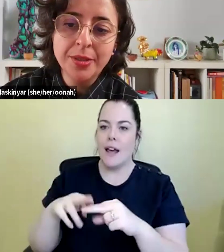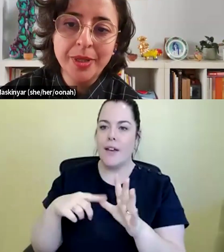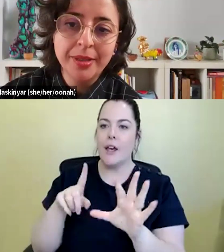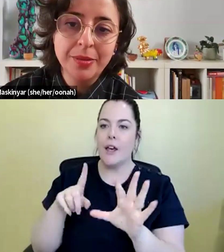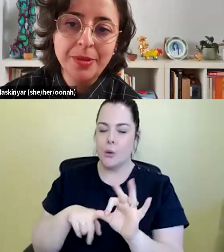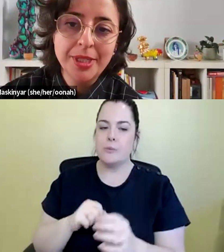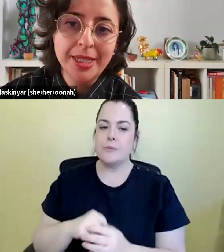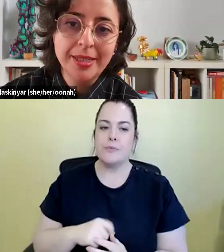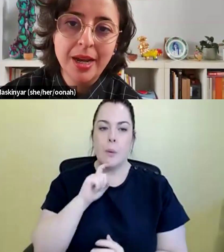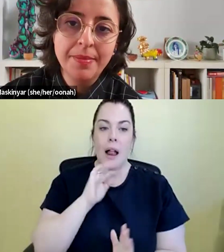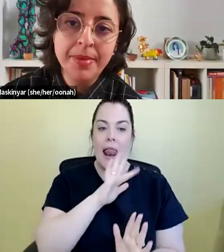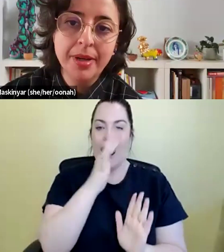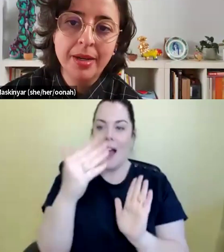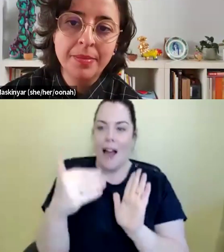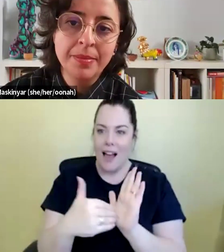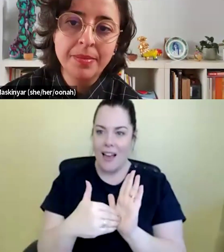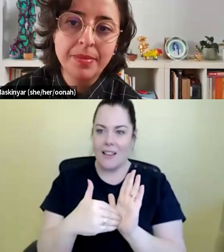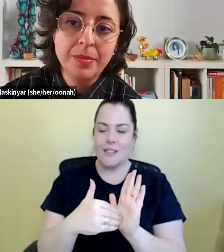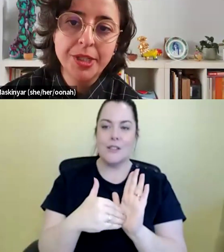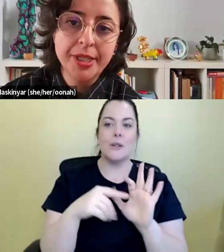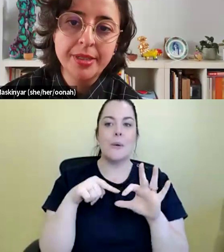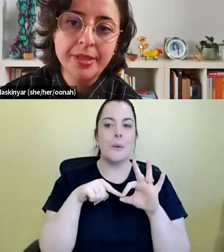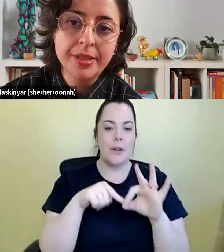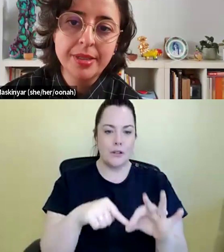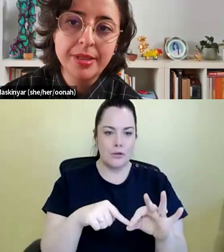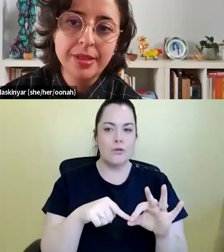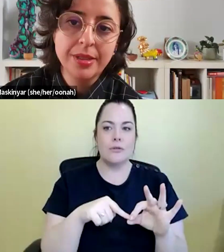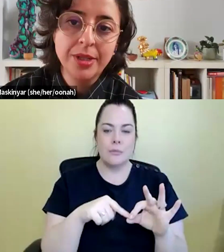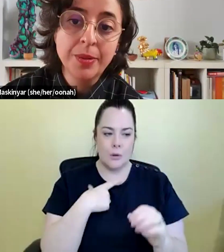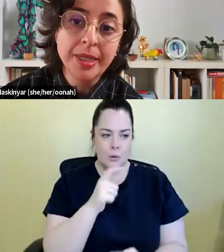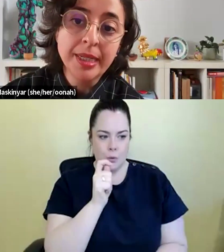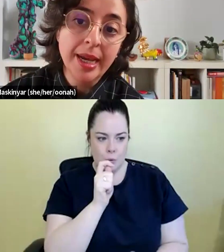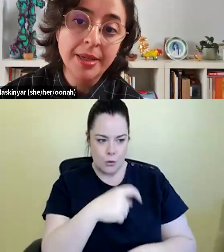because we are almost new time. Which is a unique one. 'Can